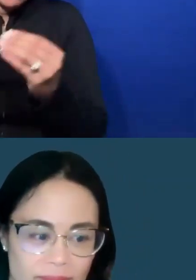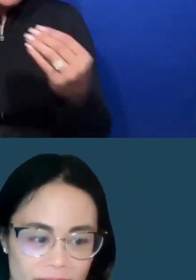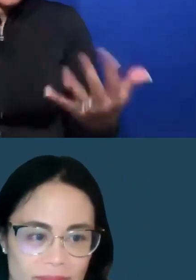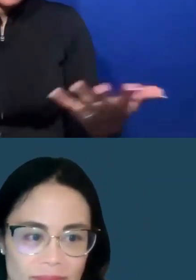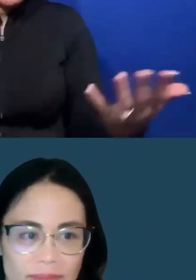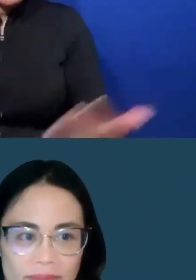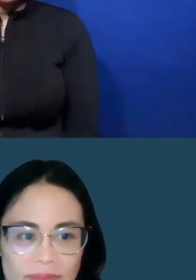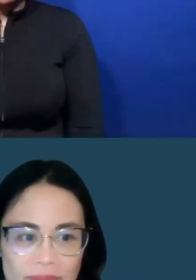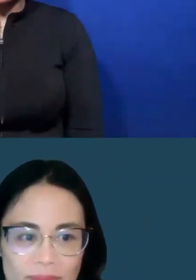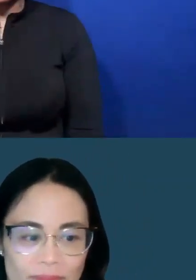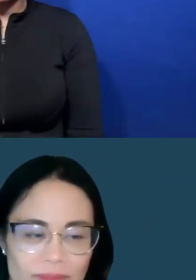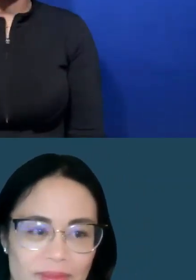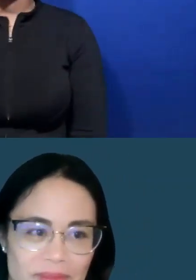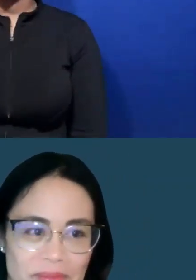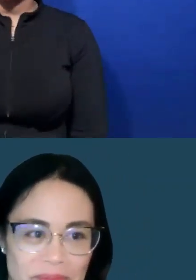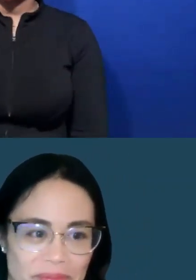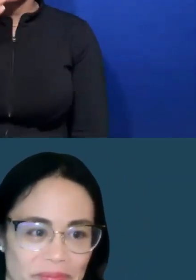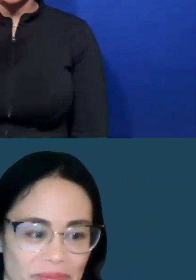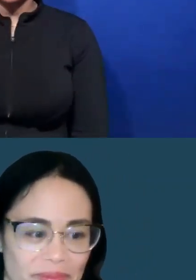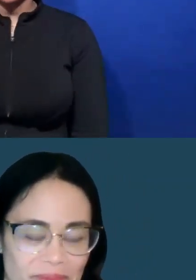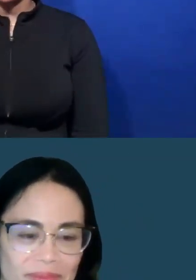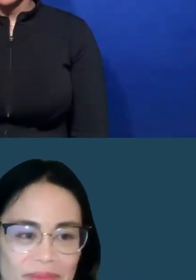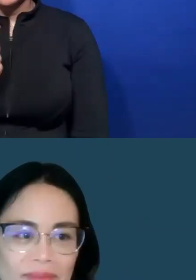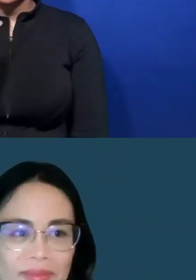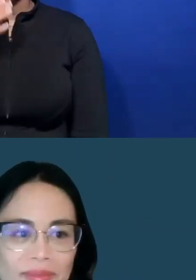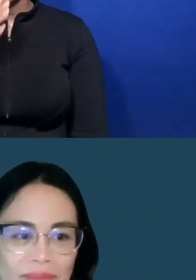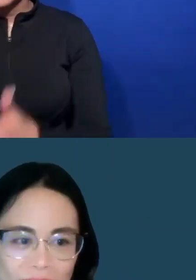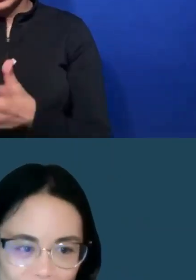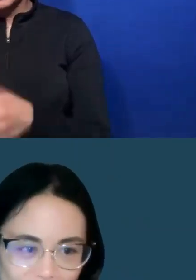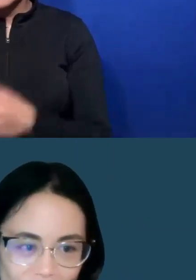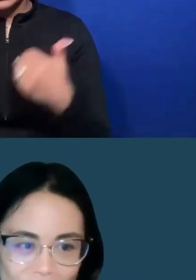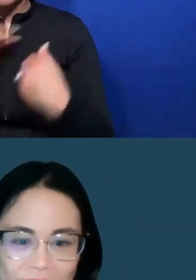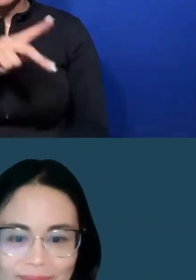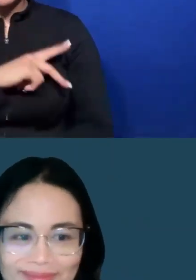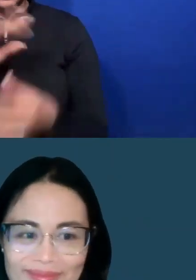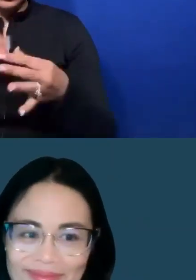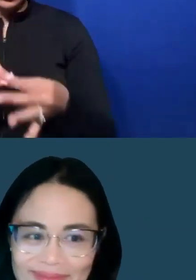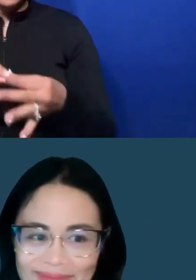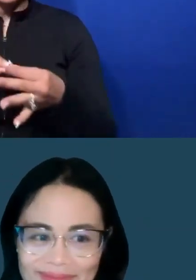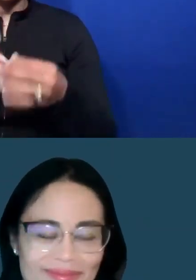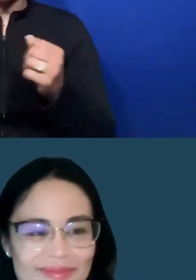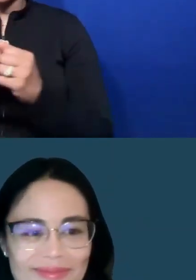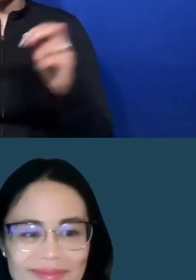Sabrina: Yeah. Thank you for that question and for sharing that you have a personal connection to the topics that we're talking about.